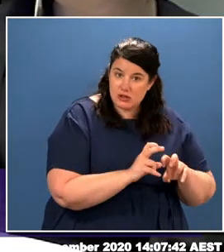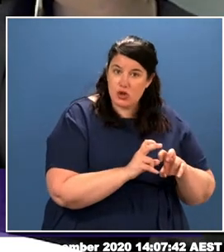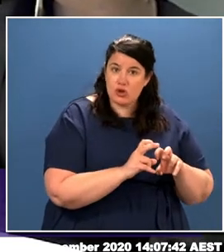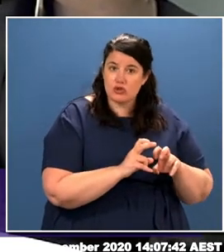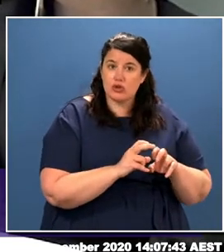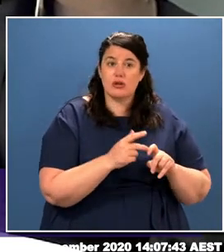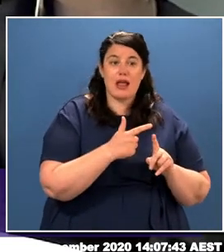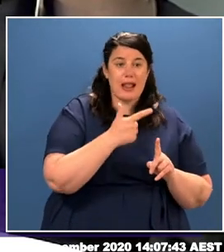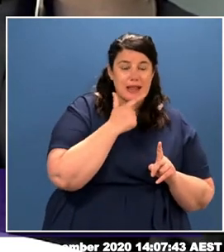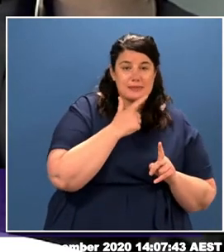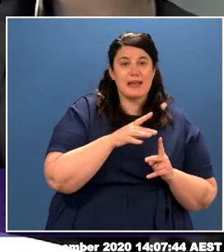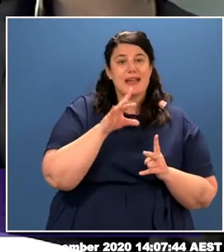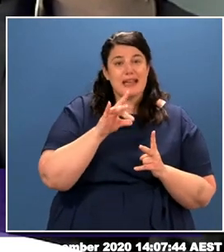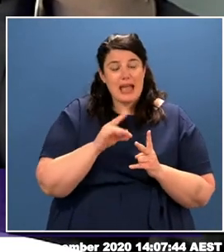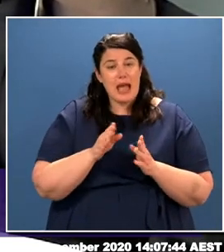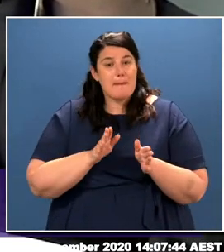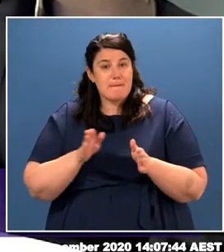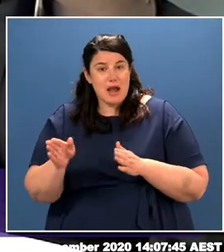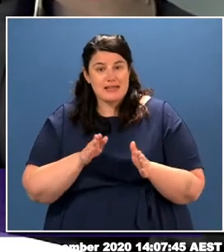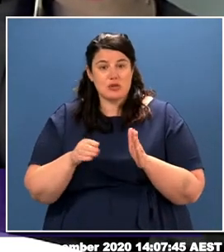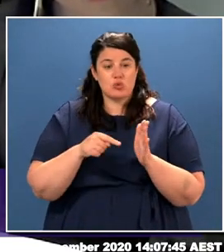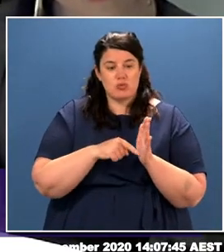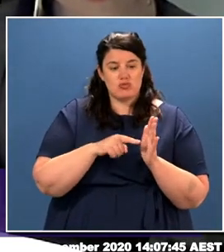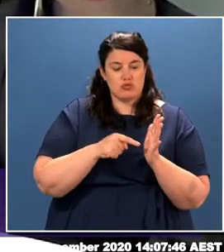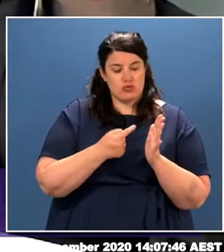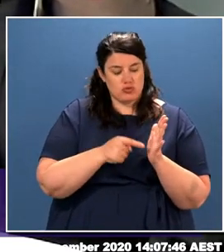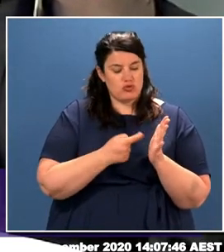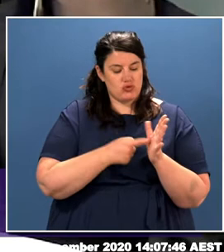gay, bisexual transgender and intersex people,